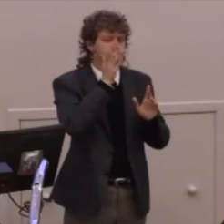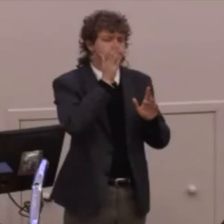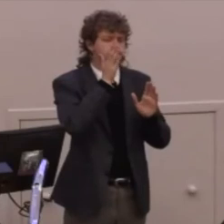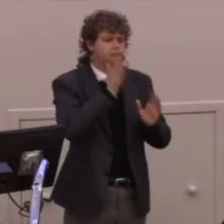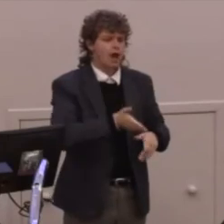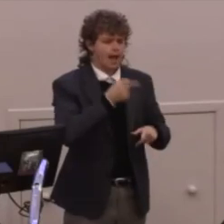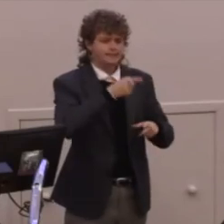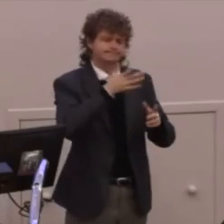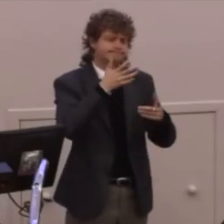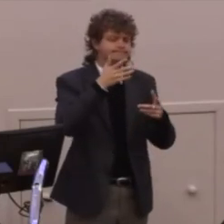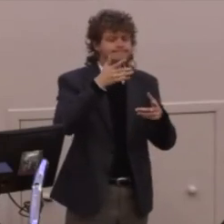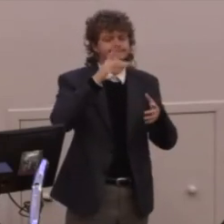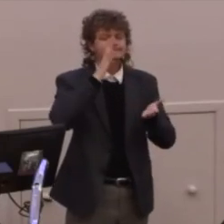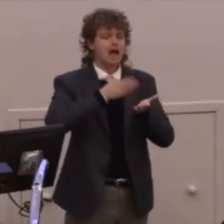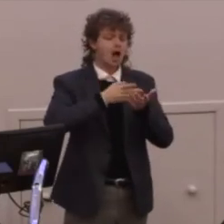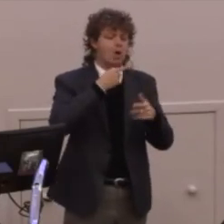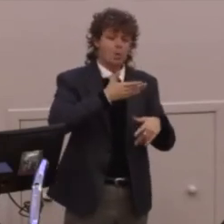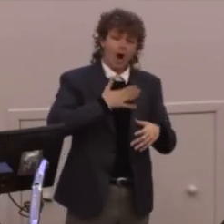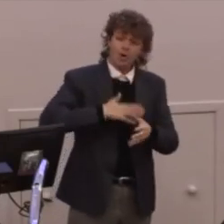if she wants to work or when she does not want to.